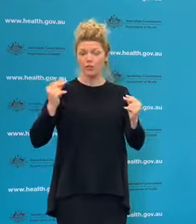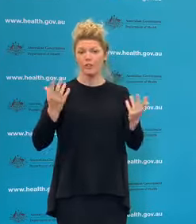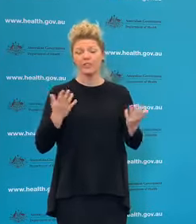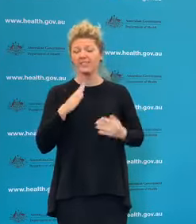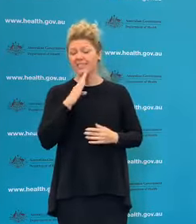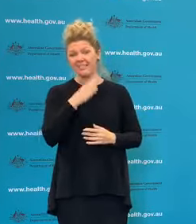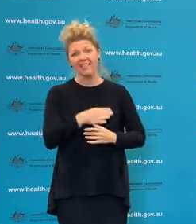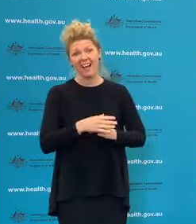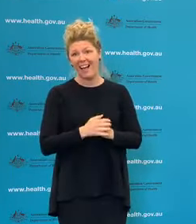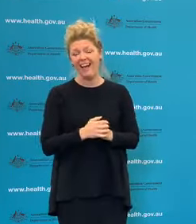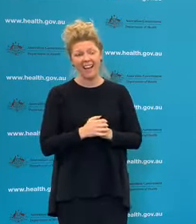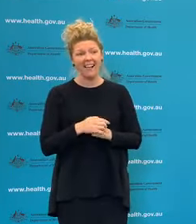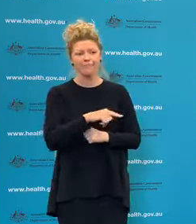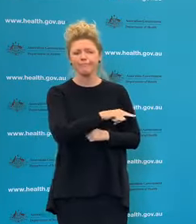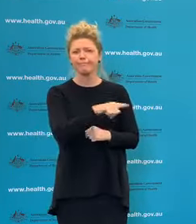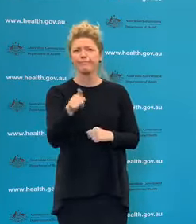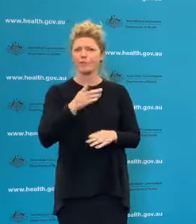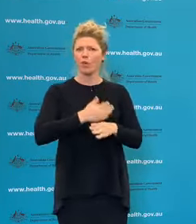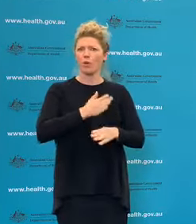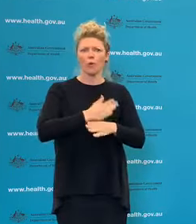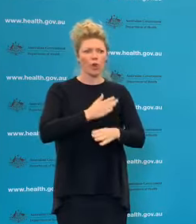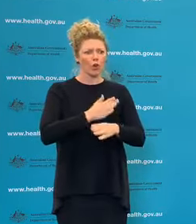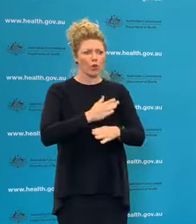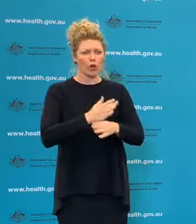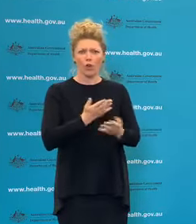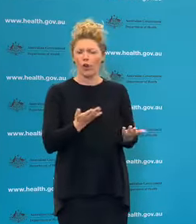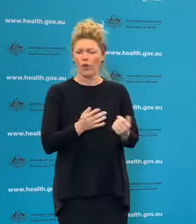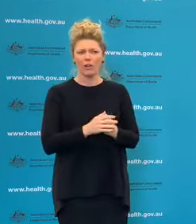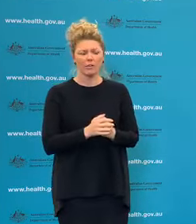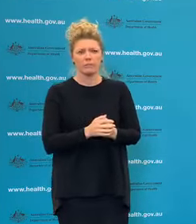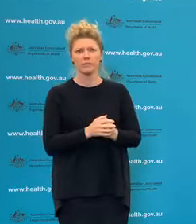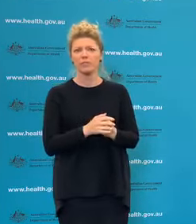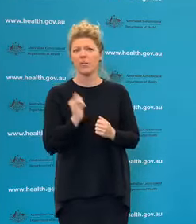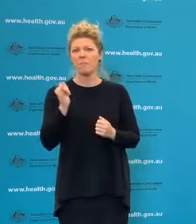our front line workers being attacked in this way, whether it's verbally or in any